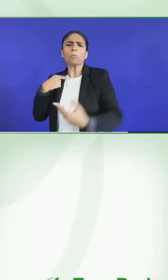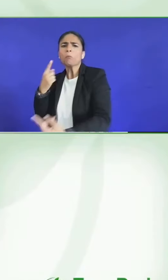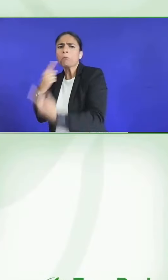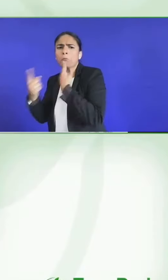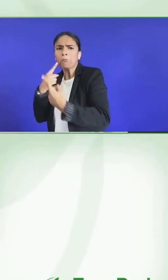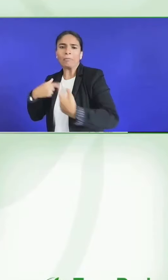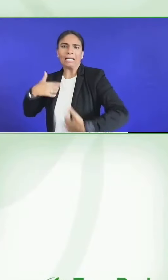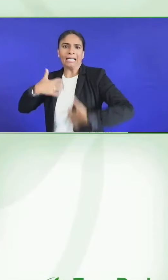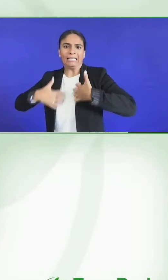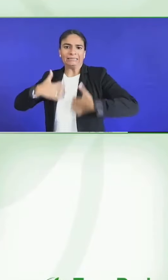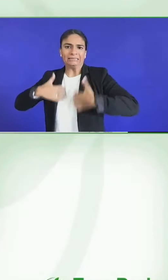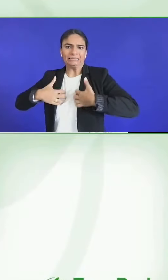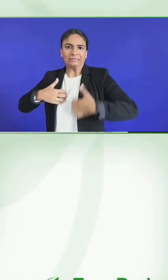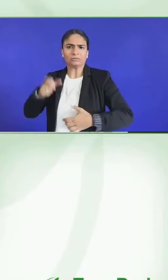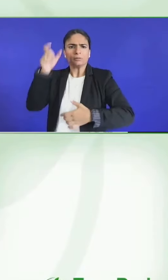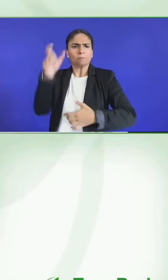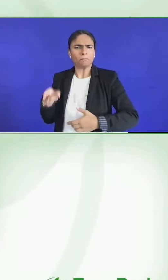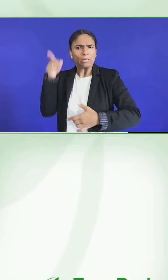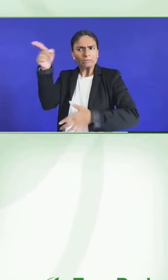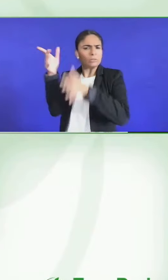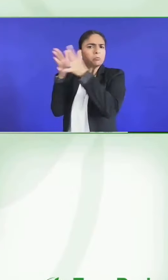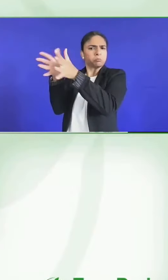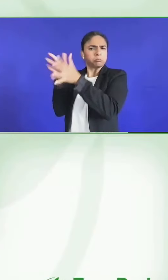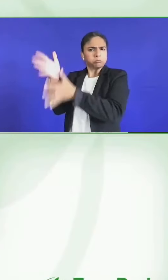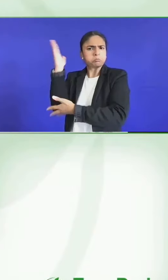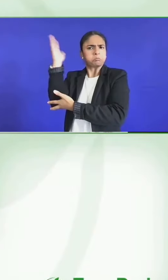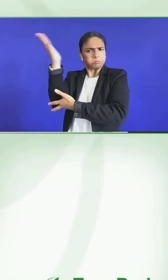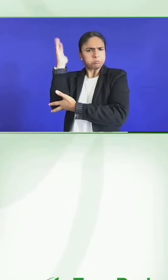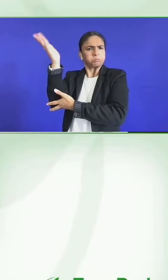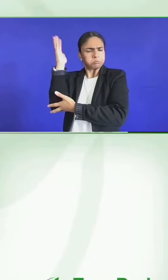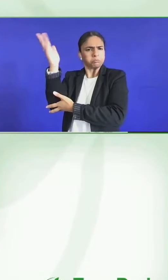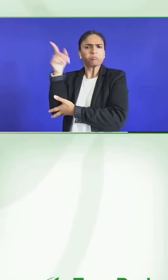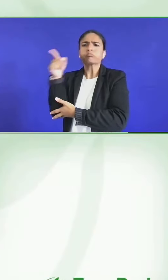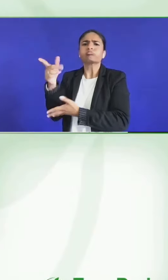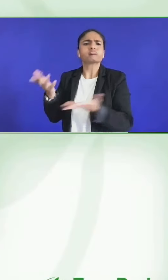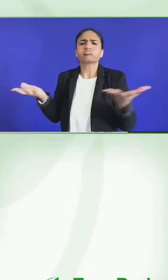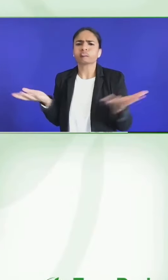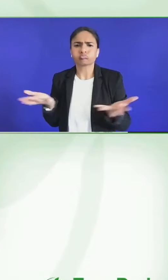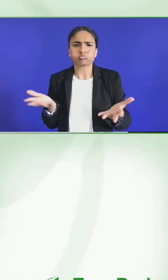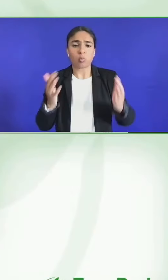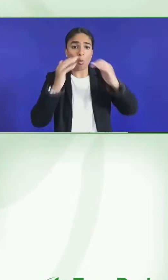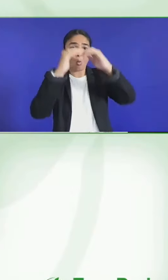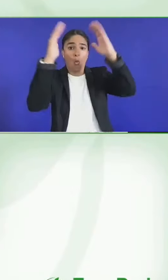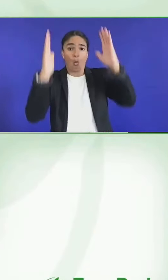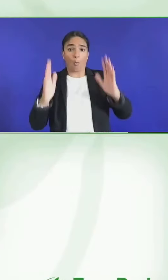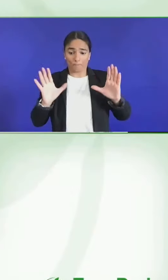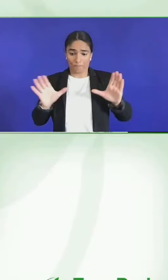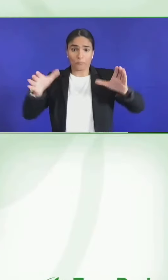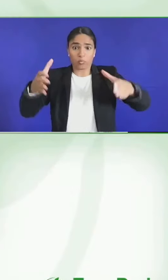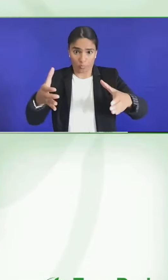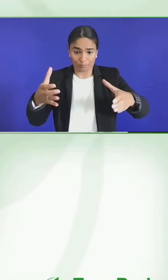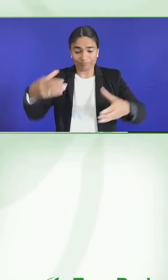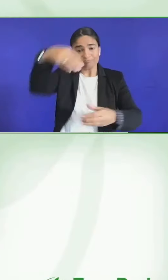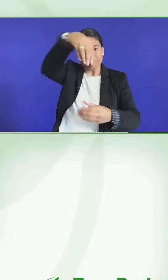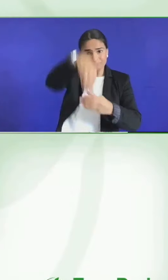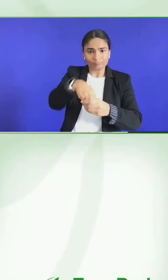This is not independent living trust this person who was speaking about the homes would not live in such a home, so why would we talk about this here?